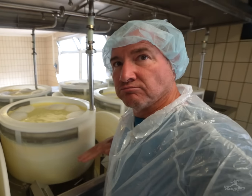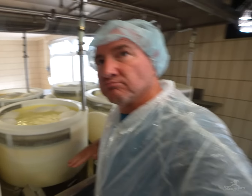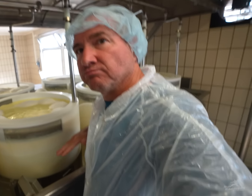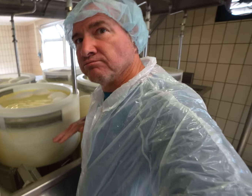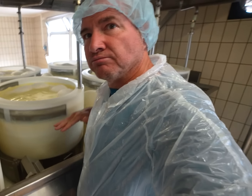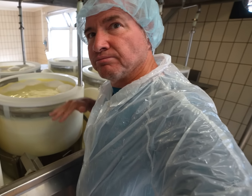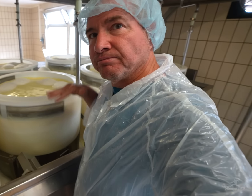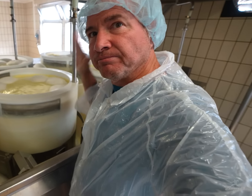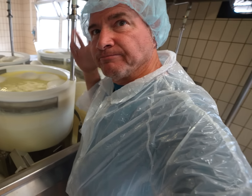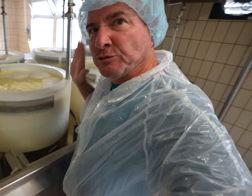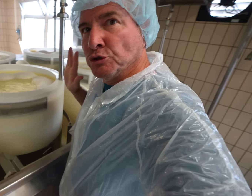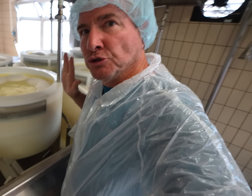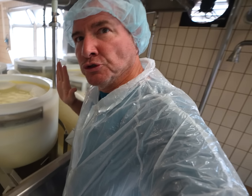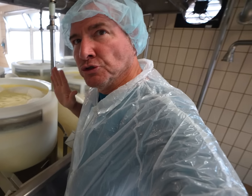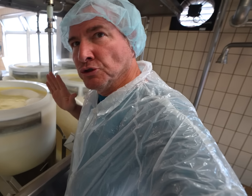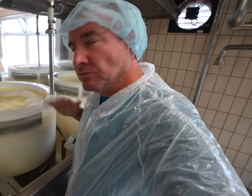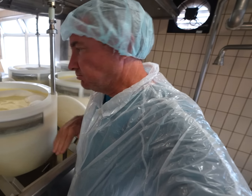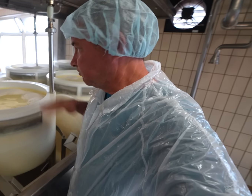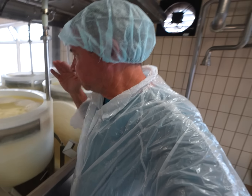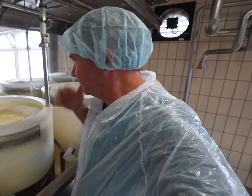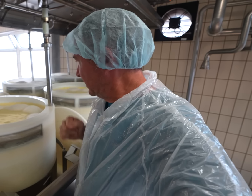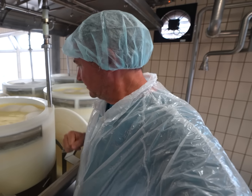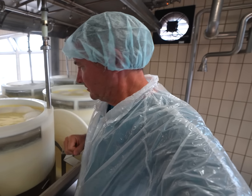And it’s nearly full here.